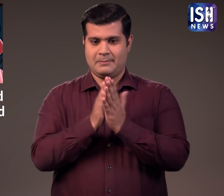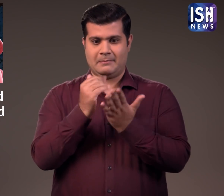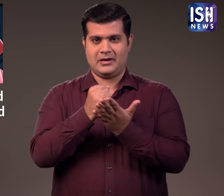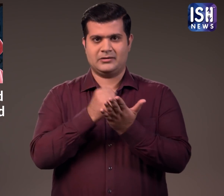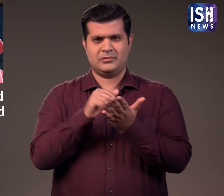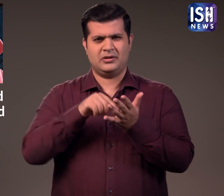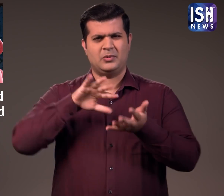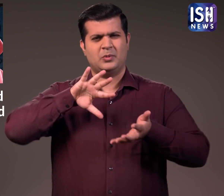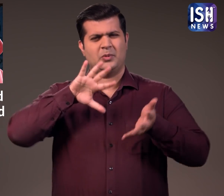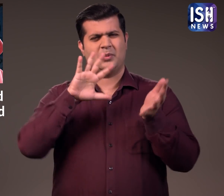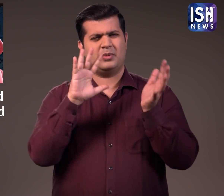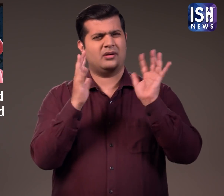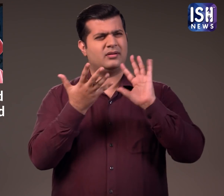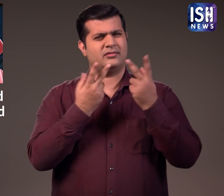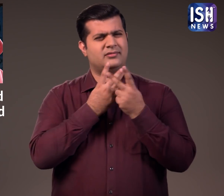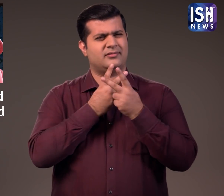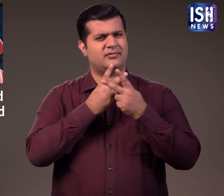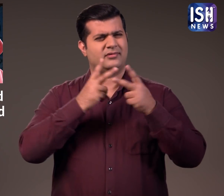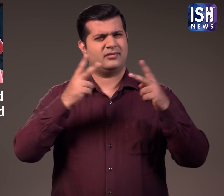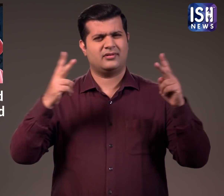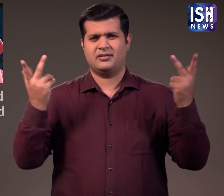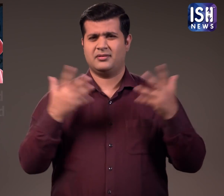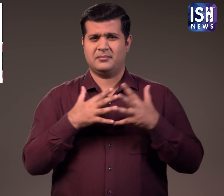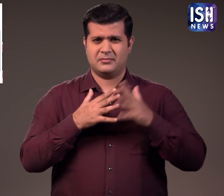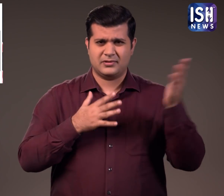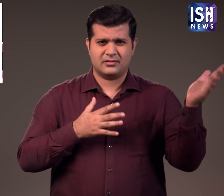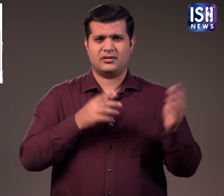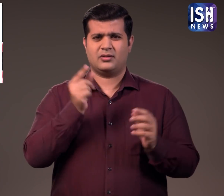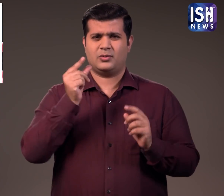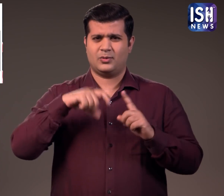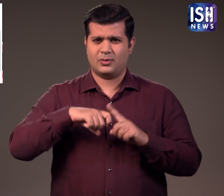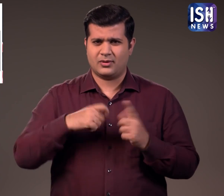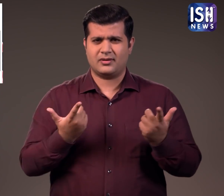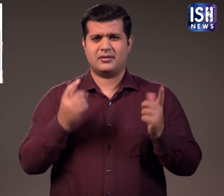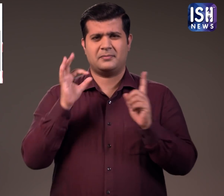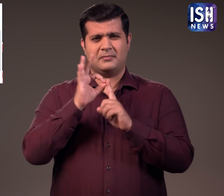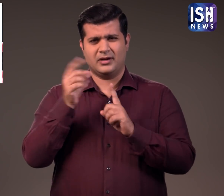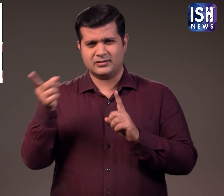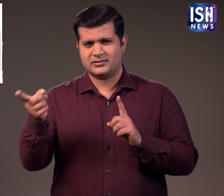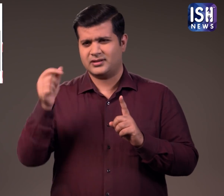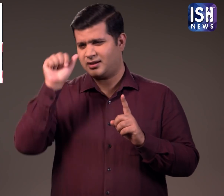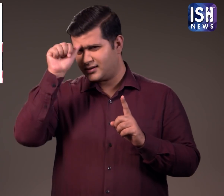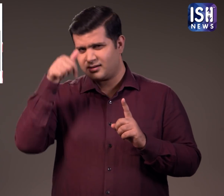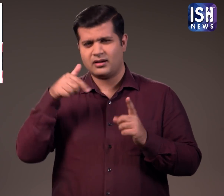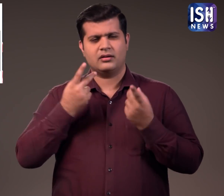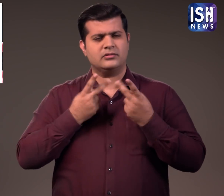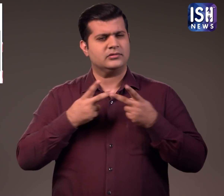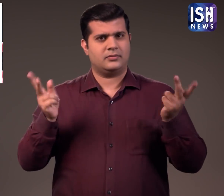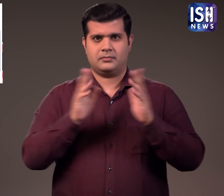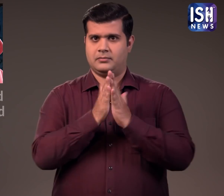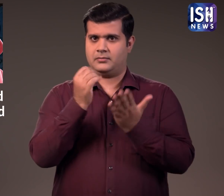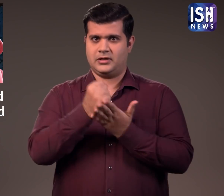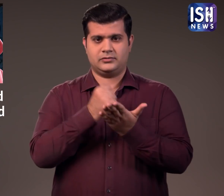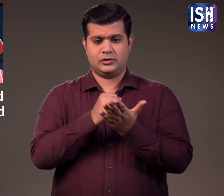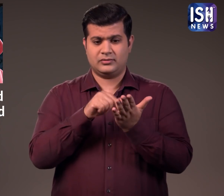Countries around the world like USA, UK, Pakistan, India, etc all have Passports.